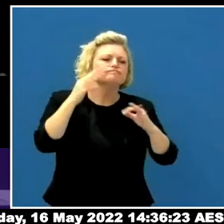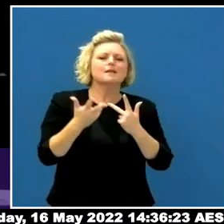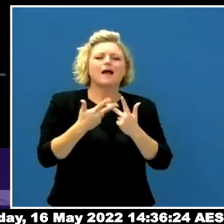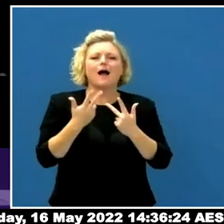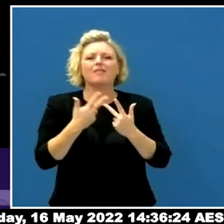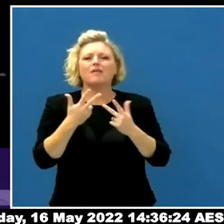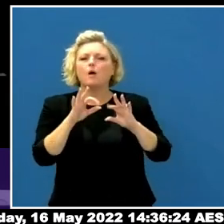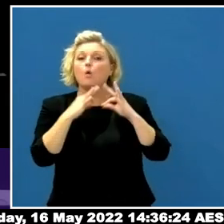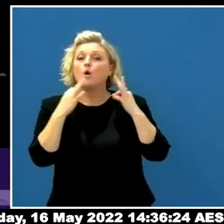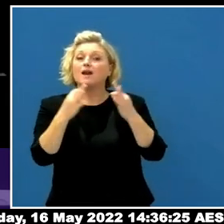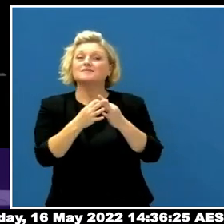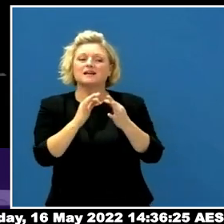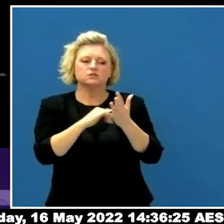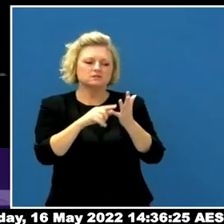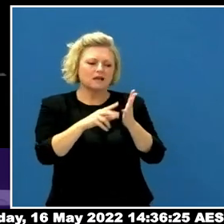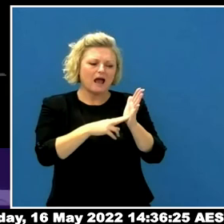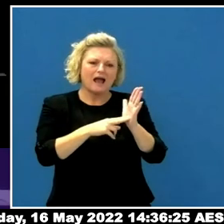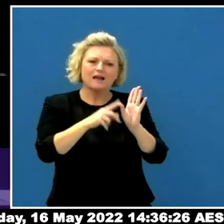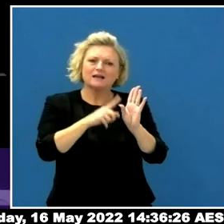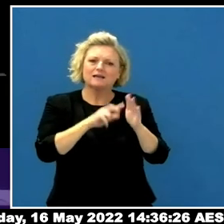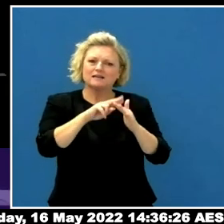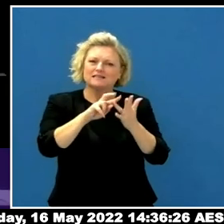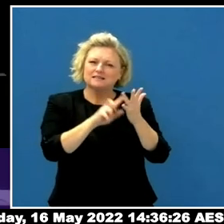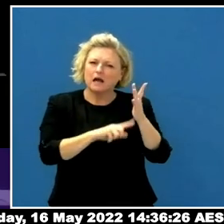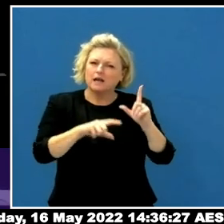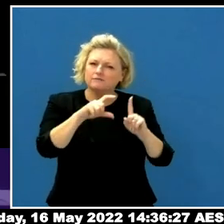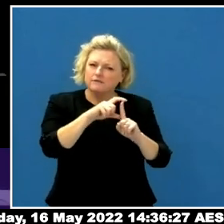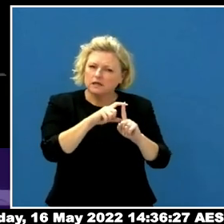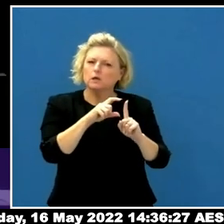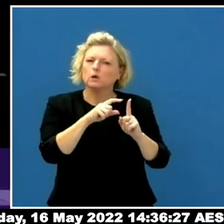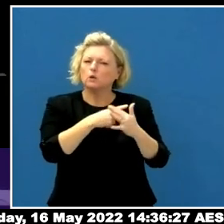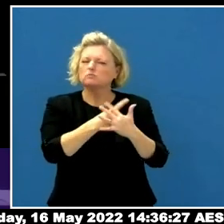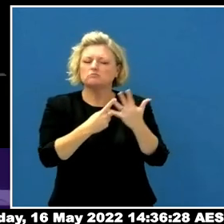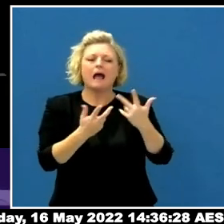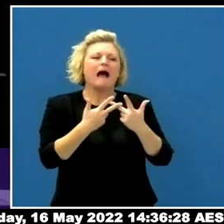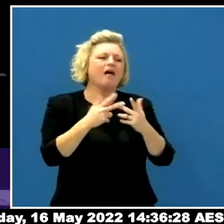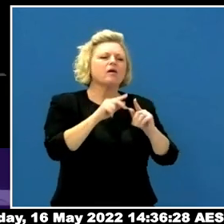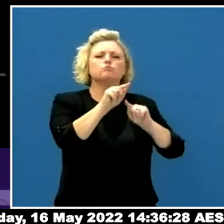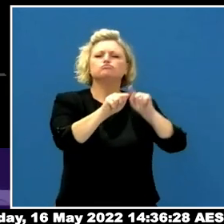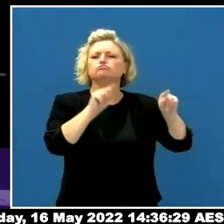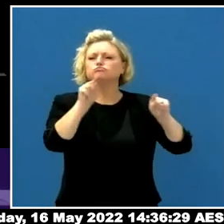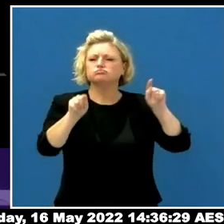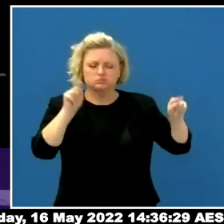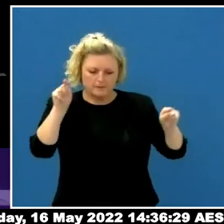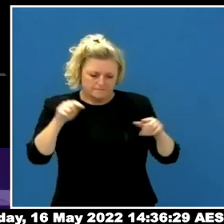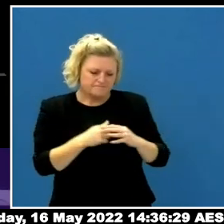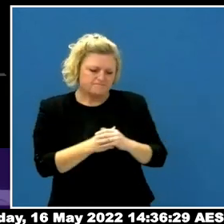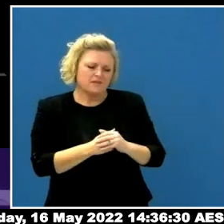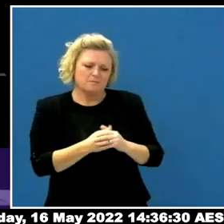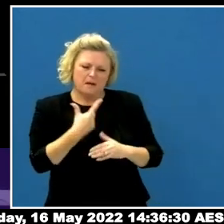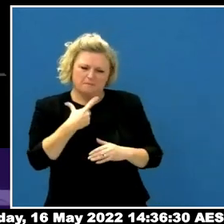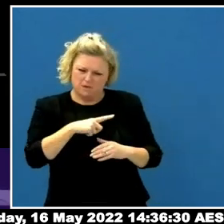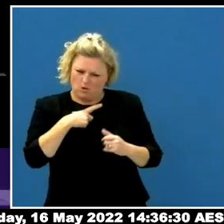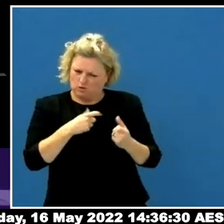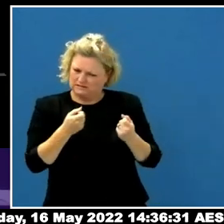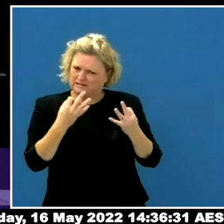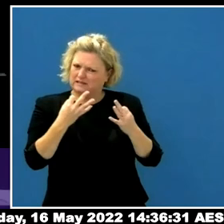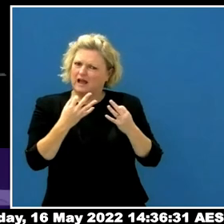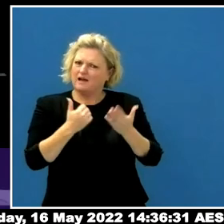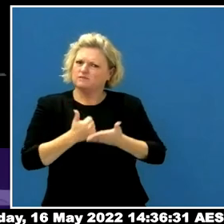not having behaviour - Yes. support plans and COVID.